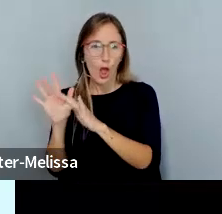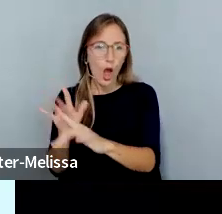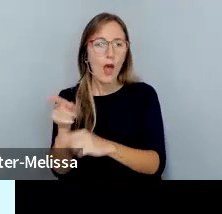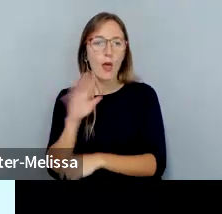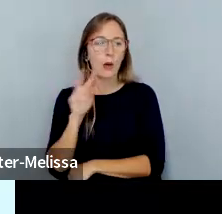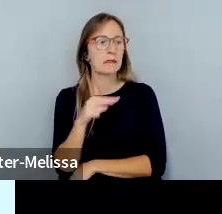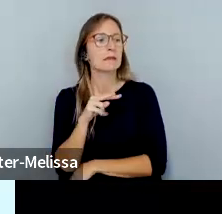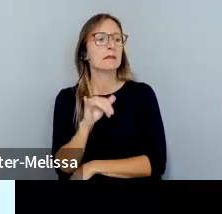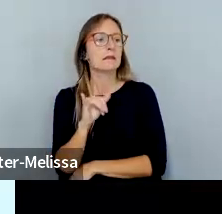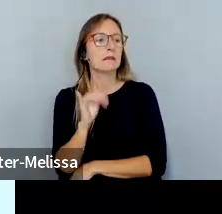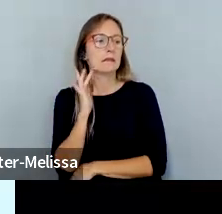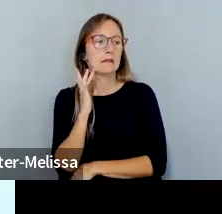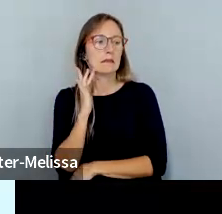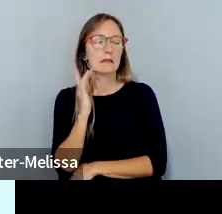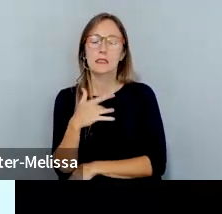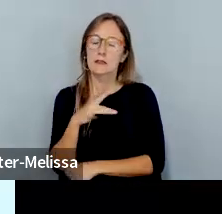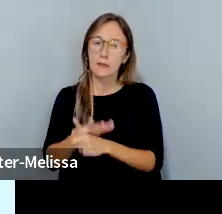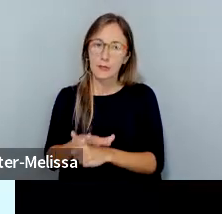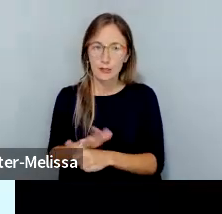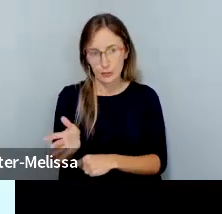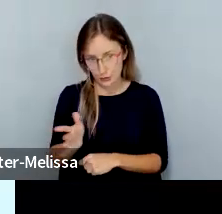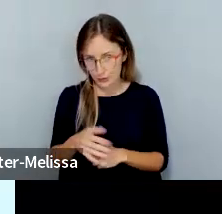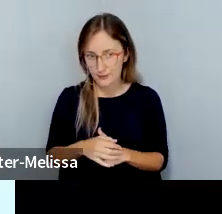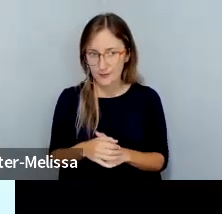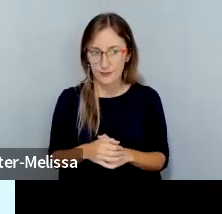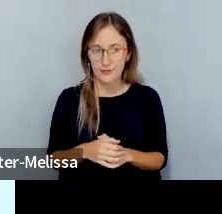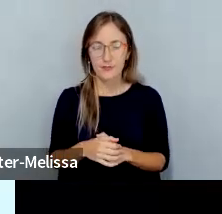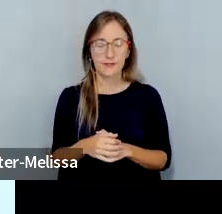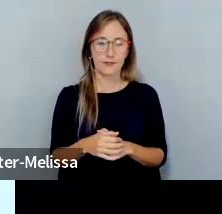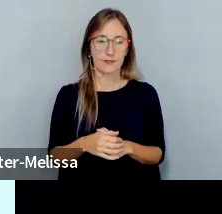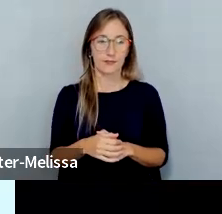and get exposure and hopefully educate people to those things, and also put